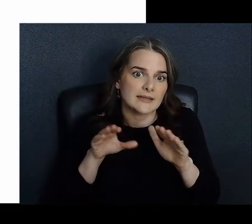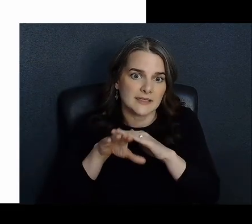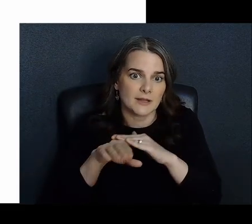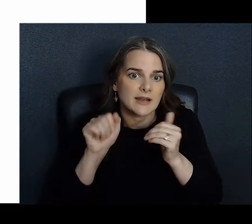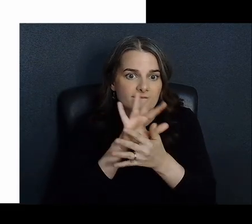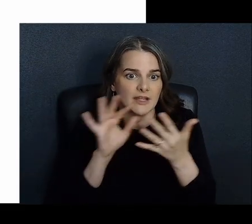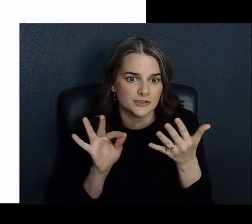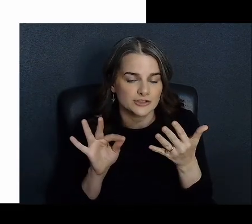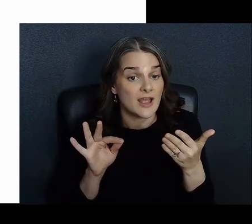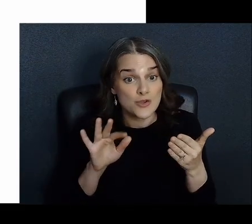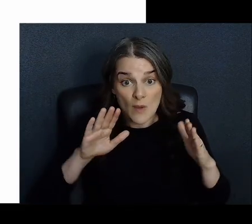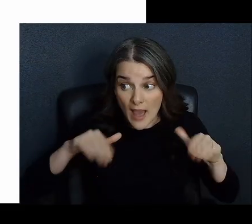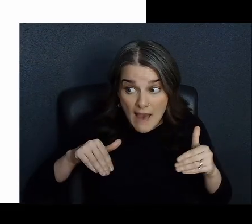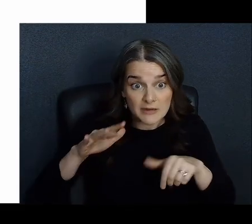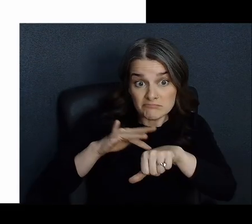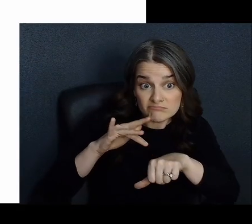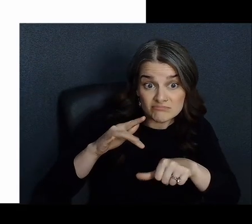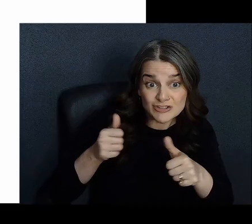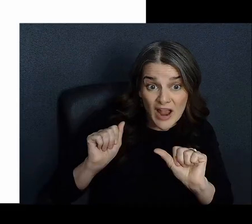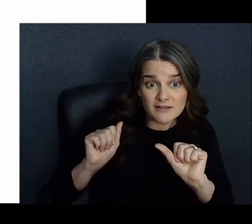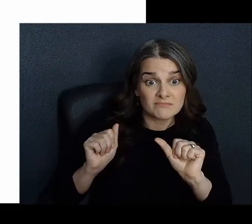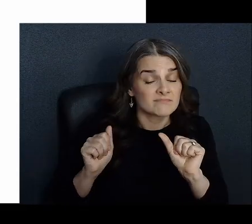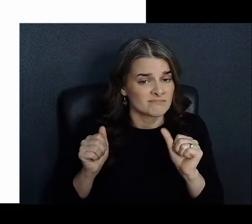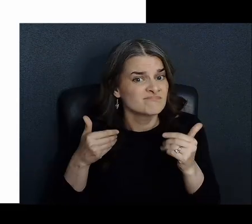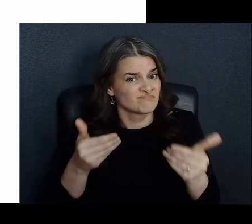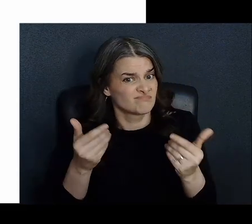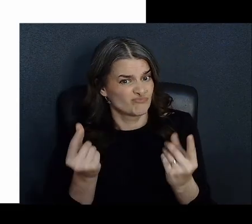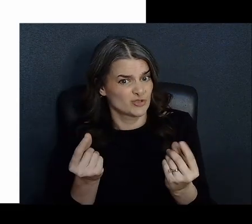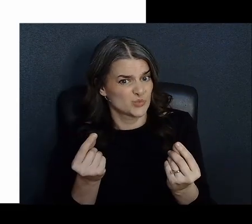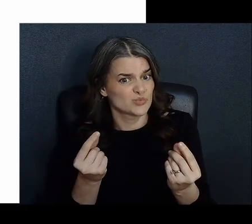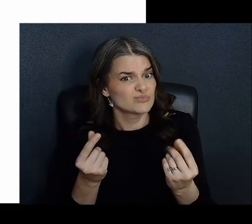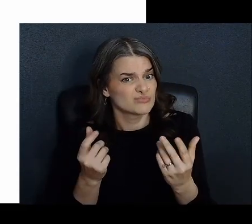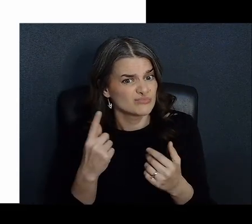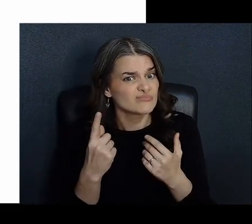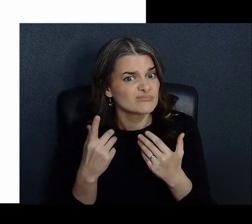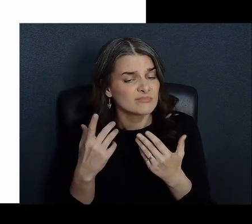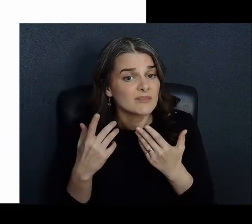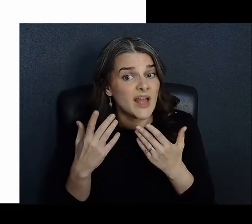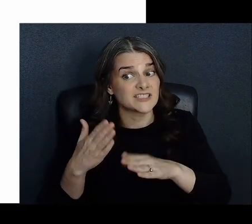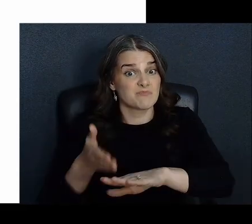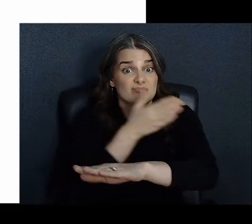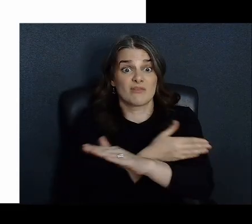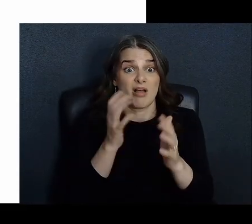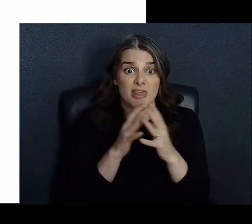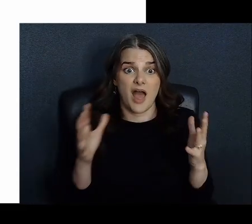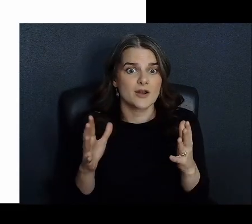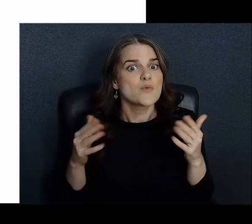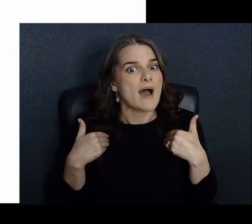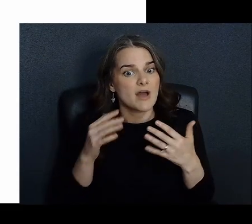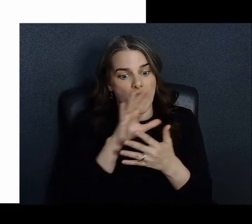And over the years, things have improved dramatically on you have options for choosing which voice, which synthesizer.